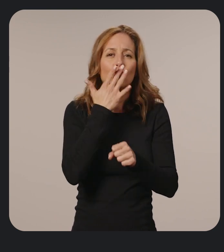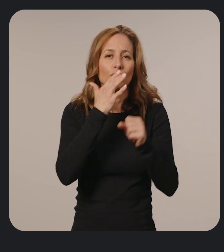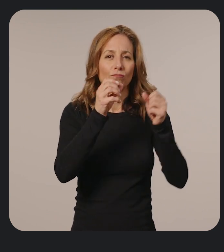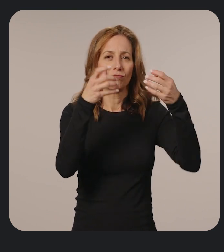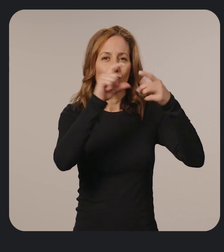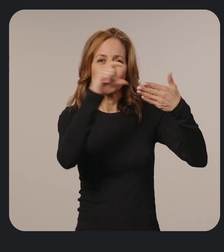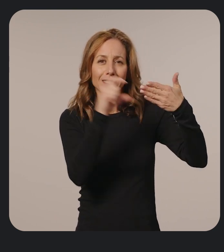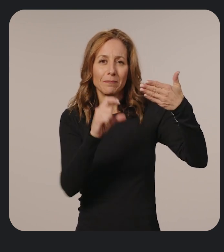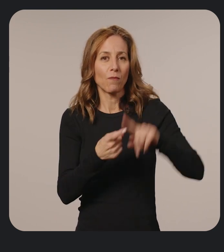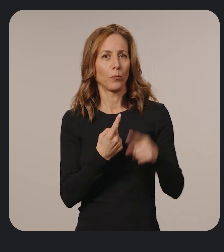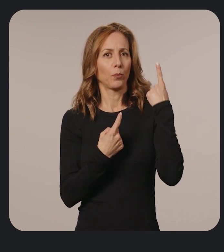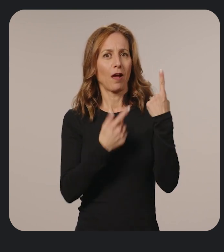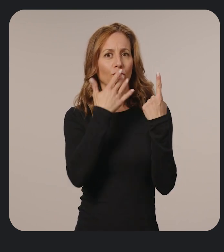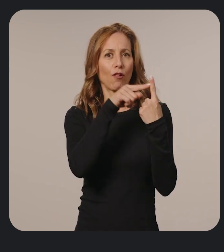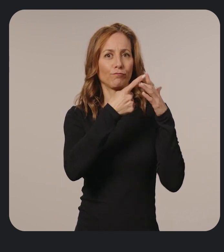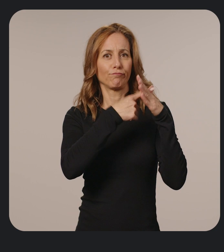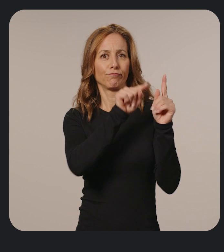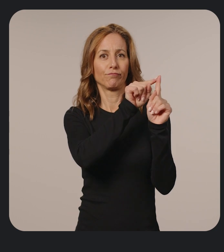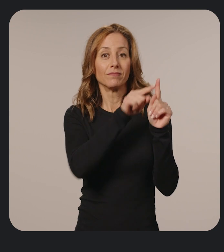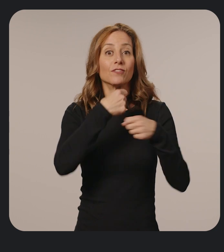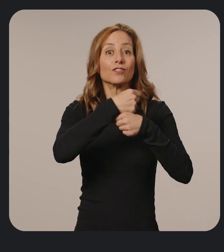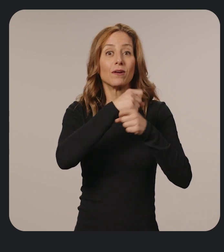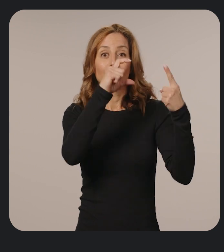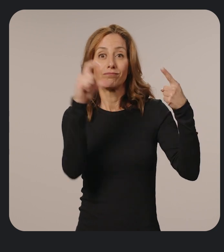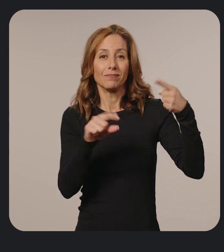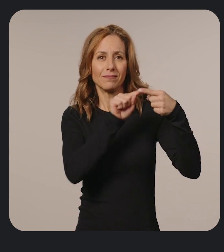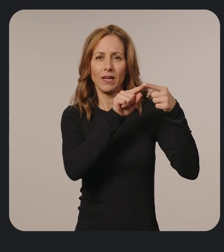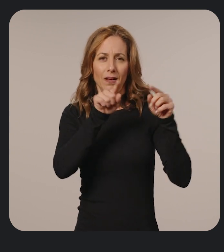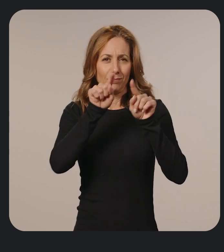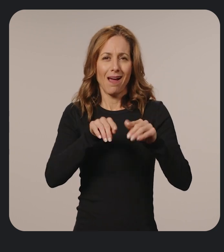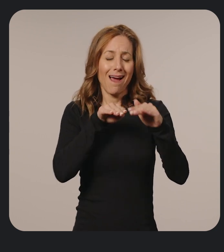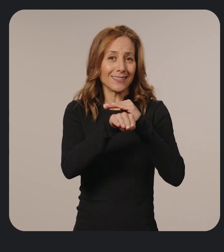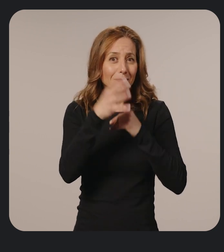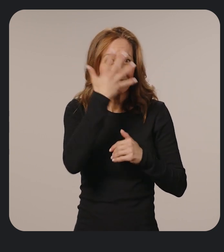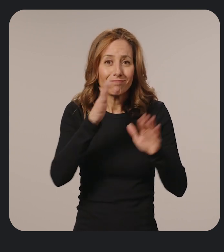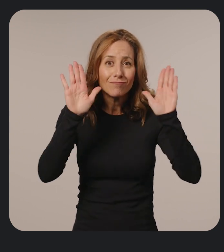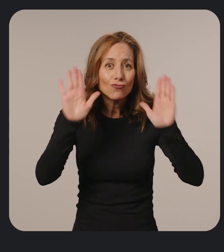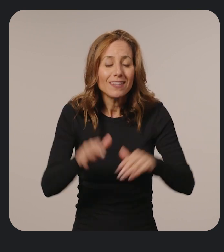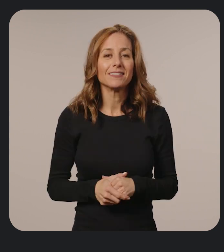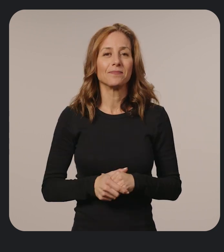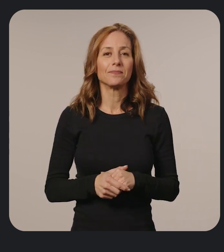scheme from a single seed color, and the generated set is guaranteed to be accessible and look great.